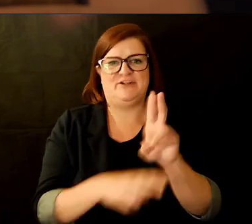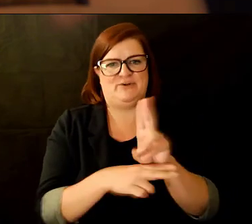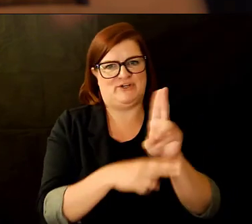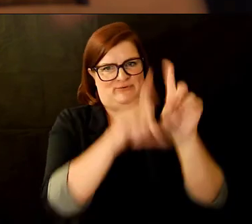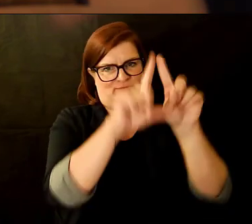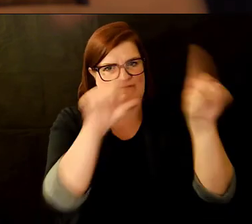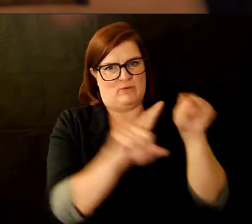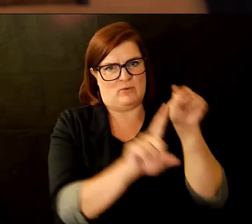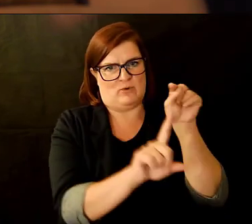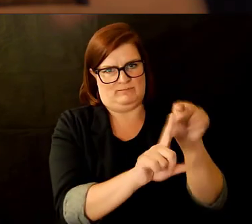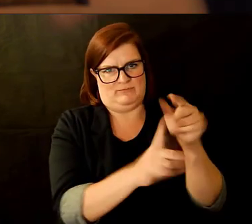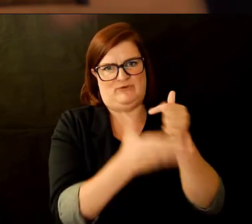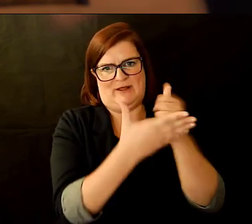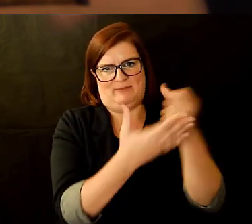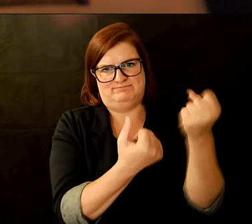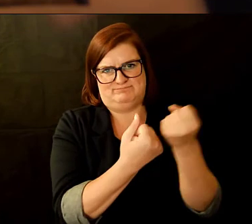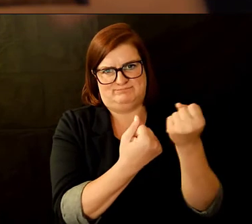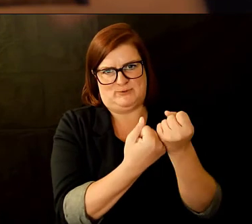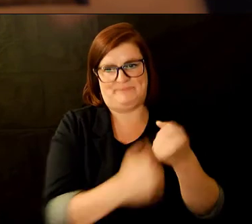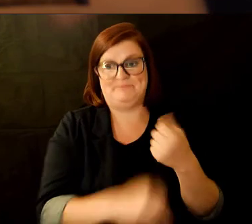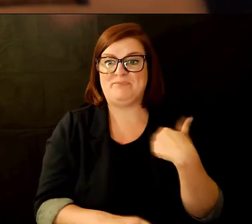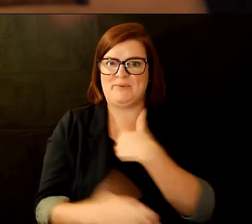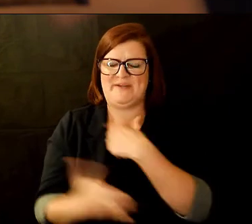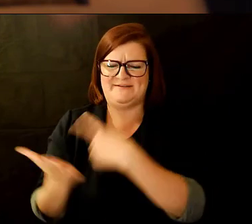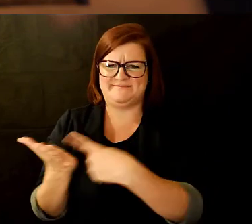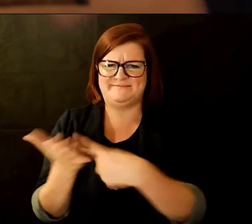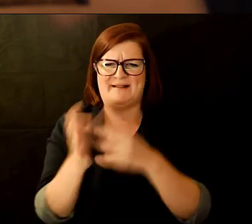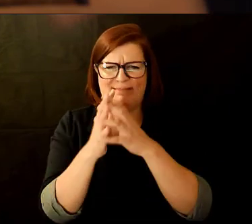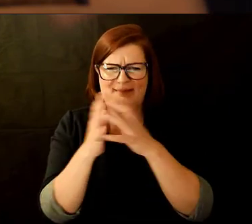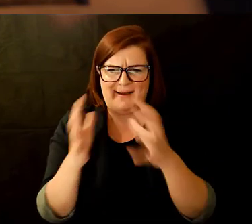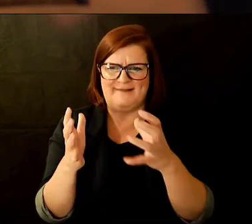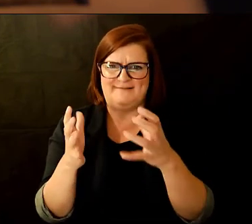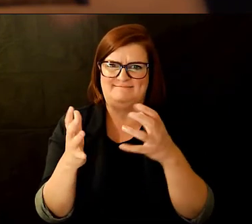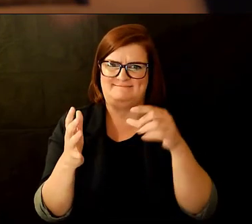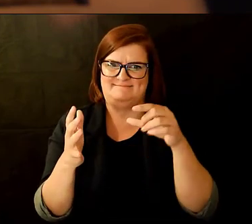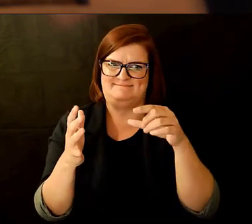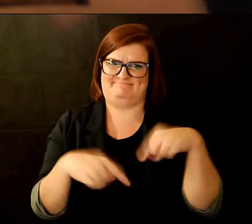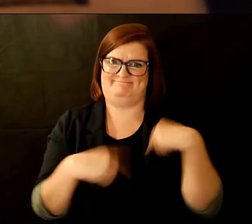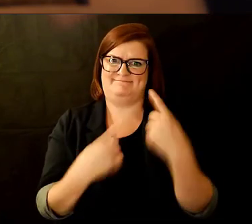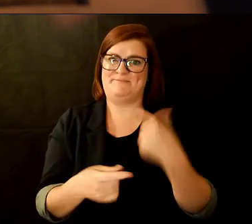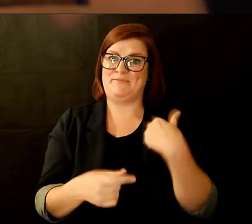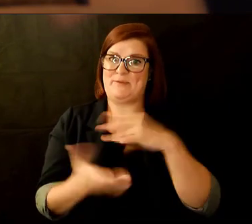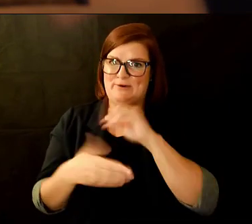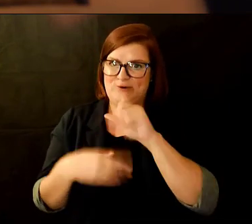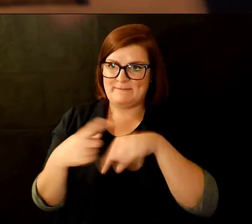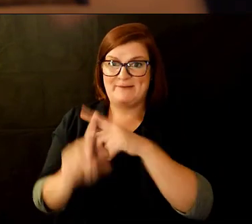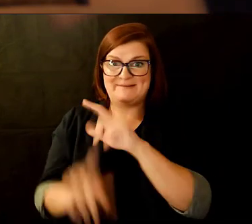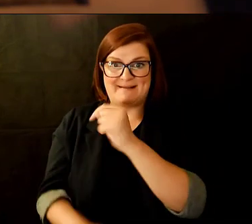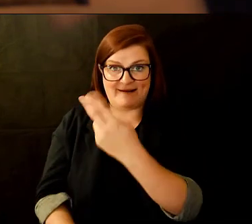We have covered a lot of ground so far. We have learned about telehealth, technology access,